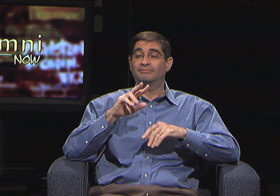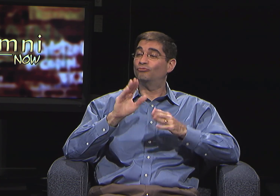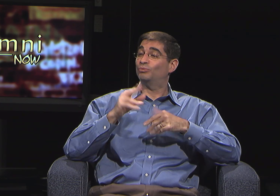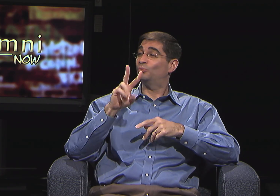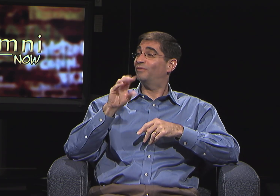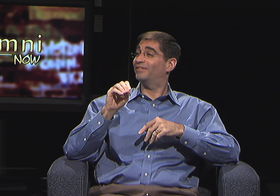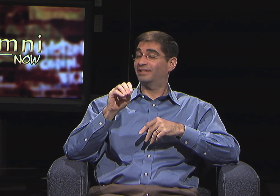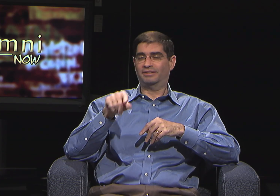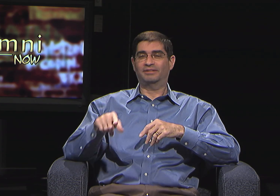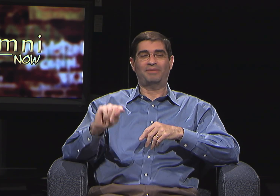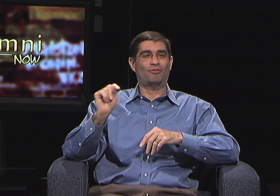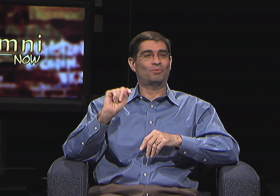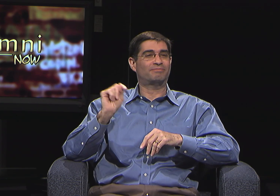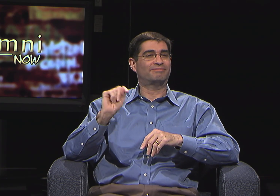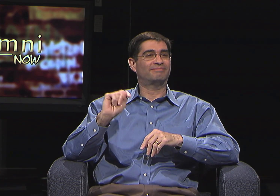they discovered it was a bathroom.